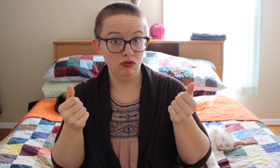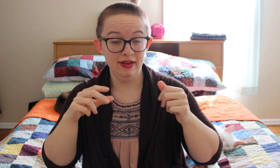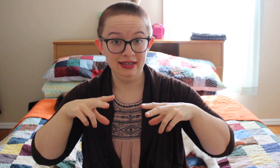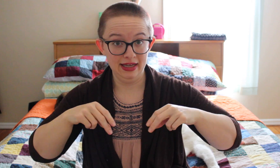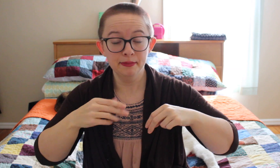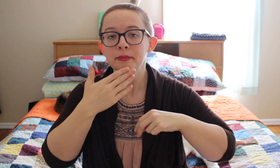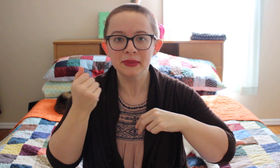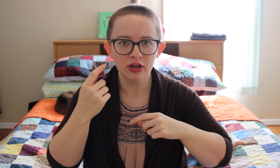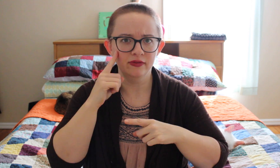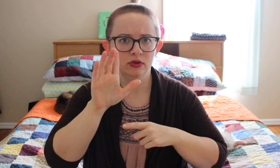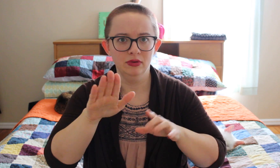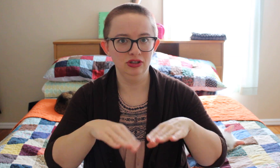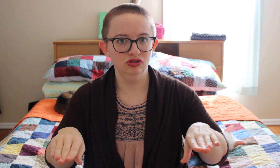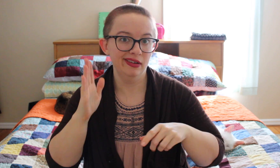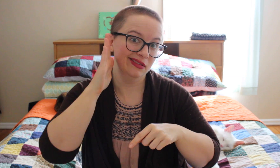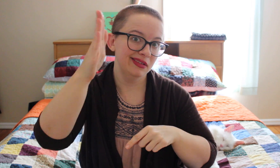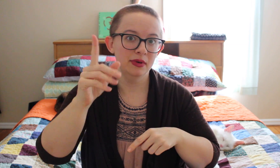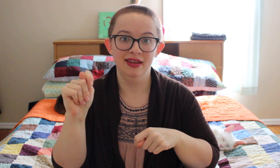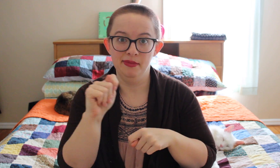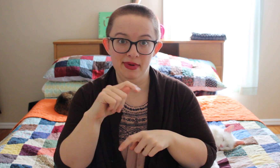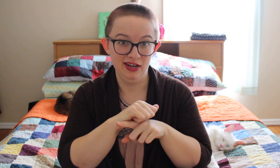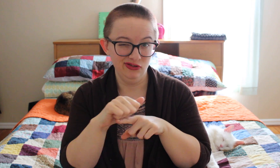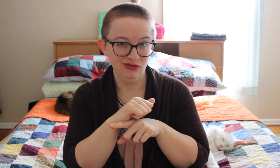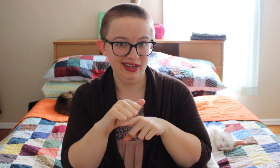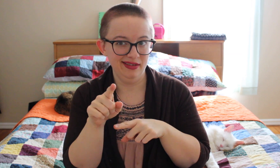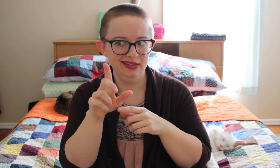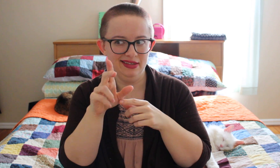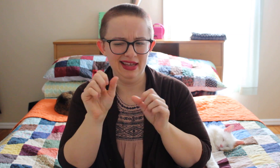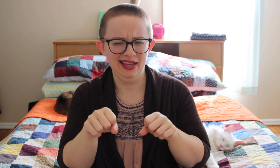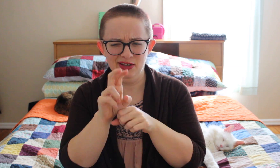that if you cloth diaper it's better for your child when they try to potty train.